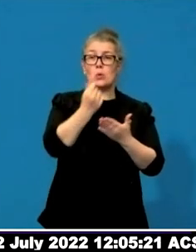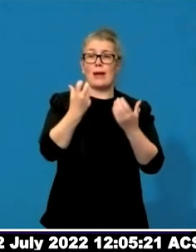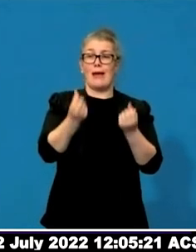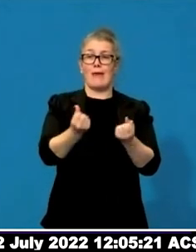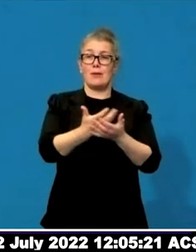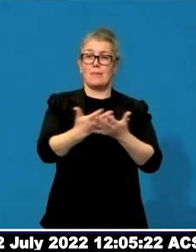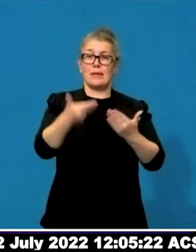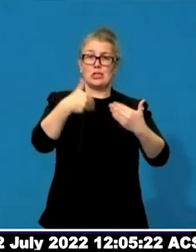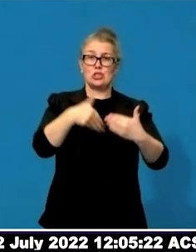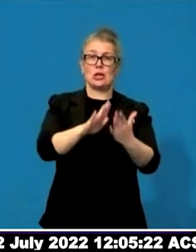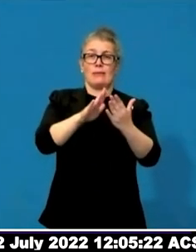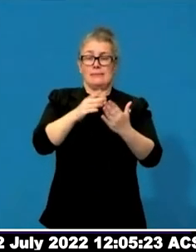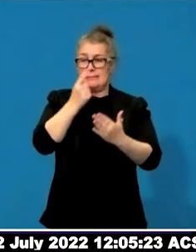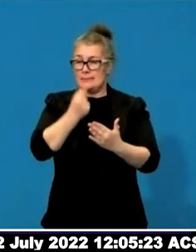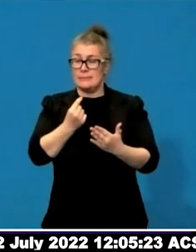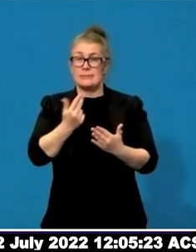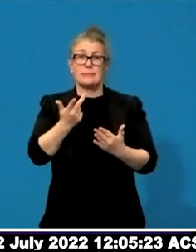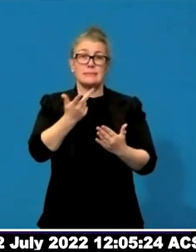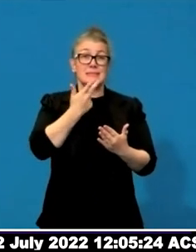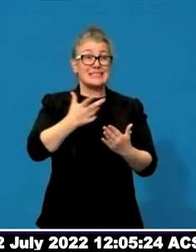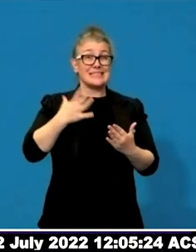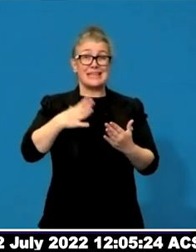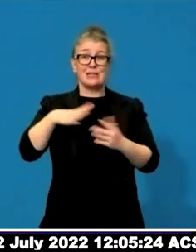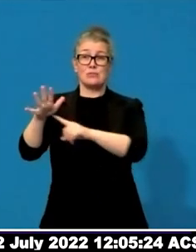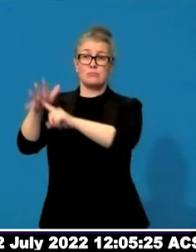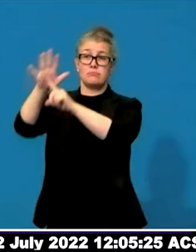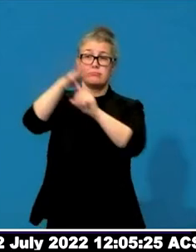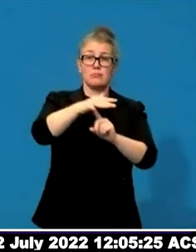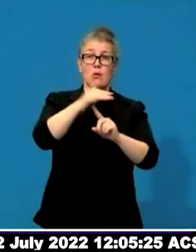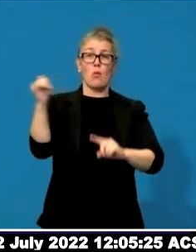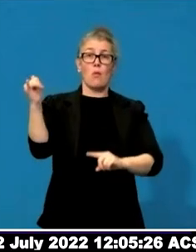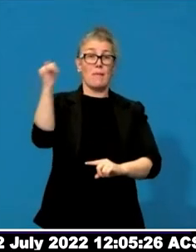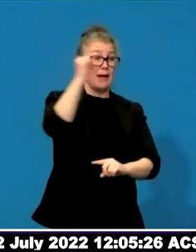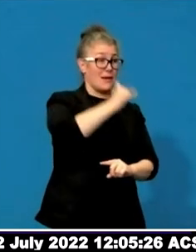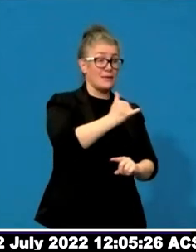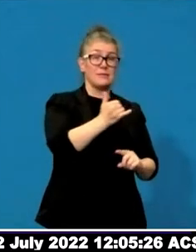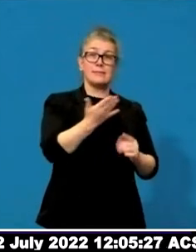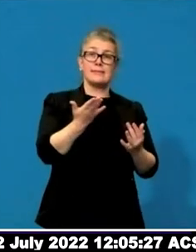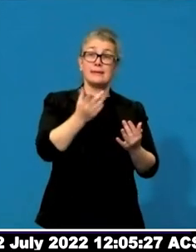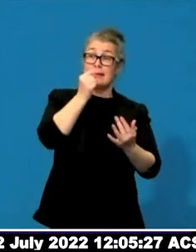If they do need to take a charter plane, there's the accessibility of the plane